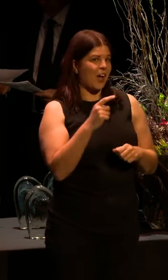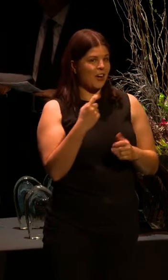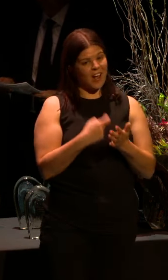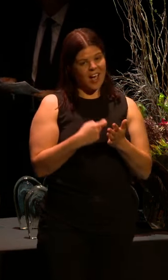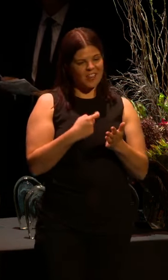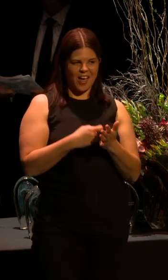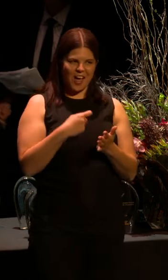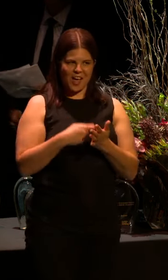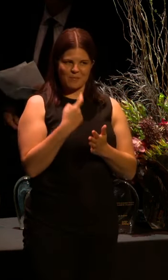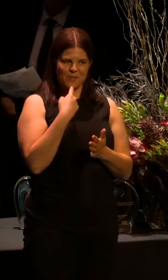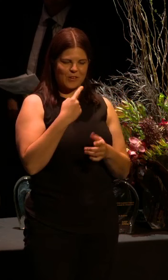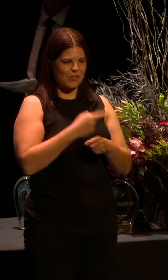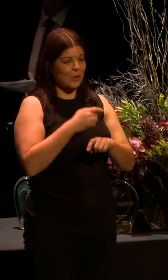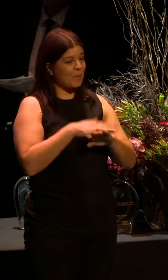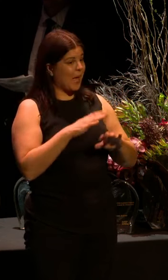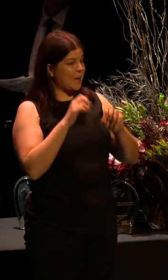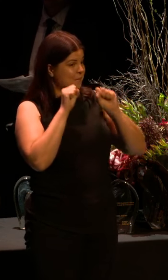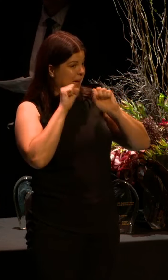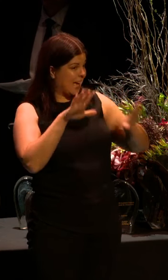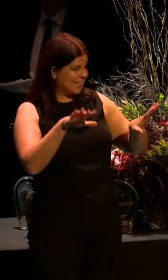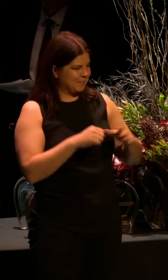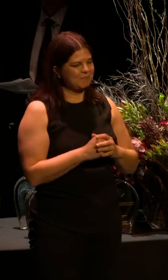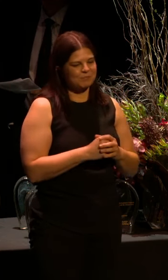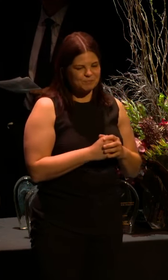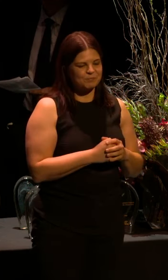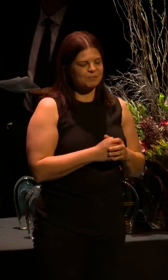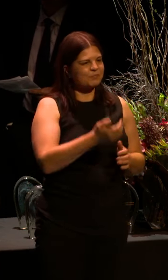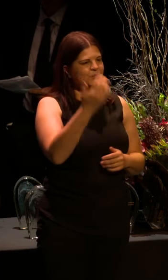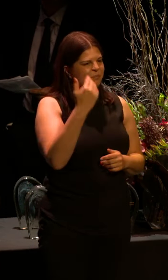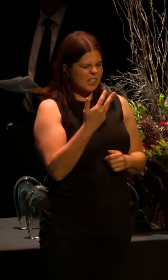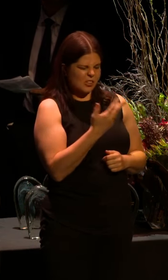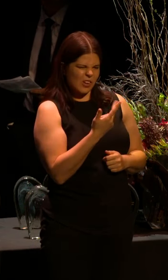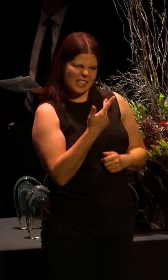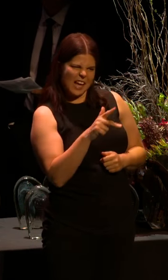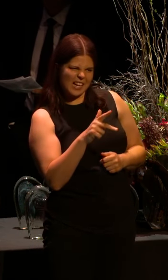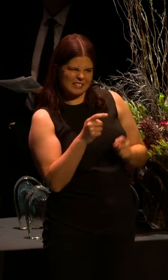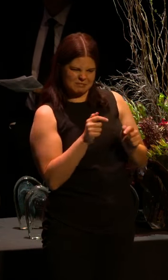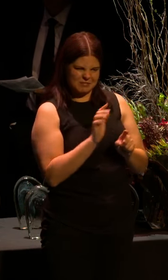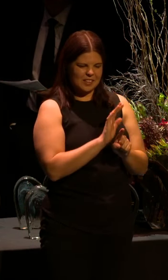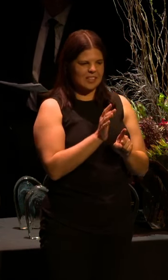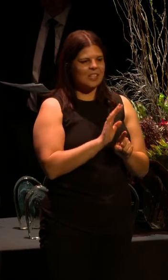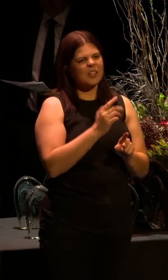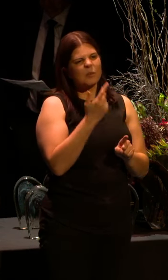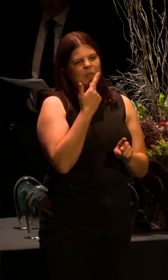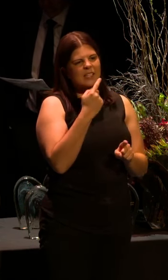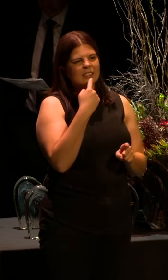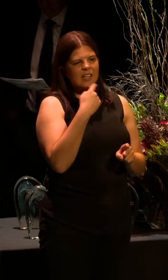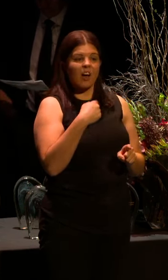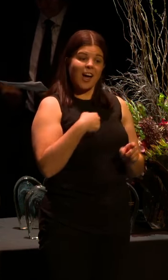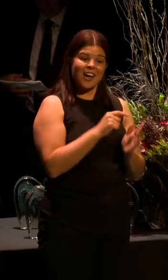In the early 1980s, if you mentioned you wrote children's books, people would edge away,